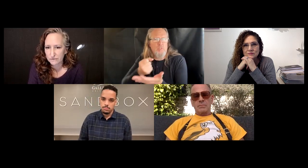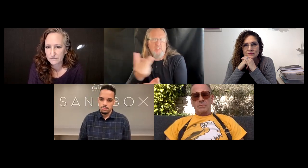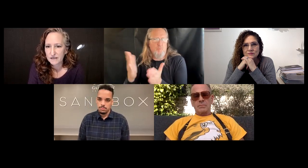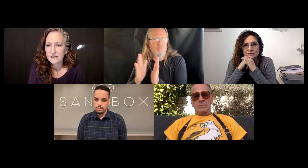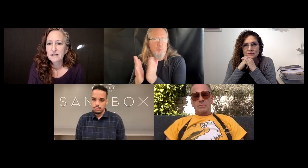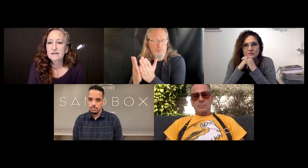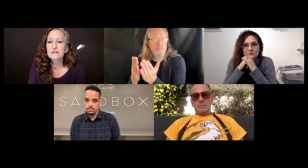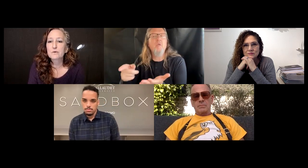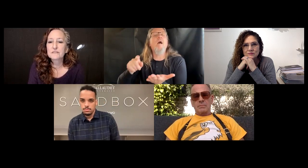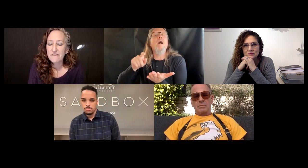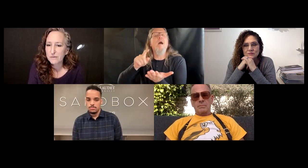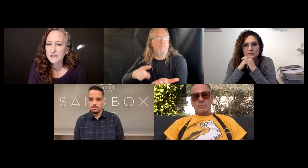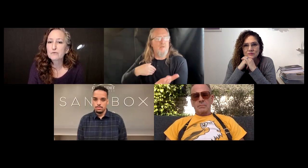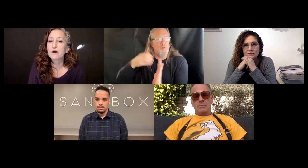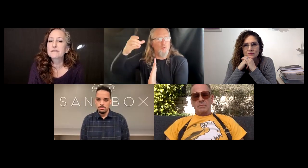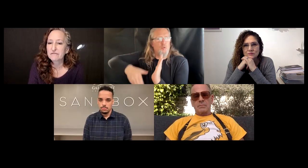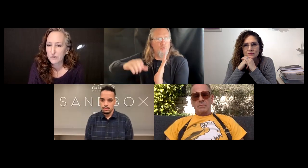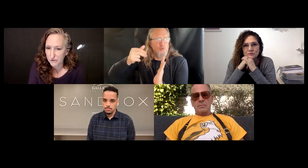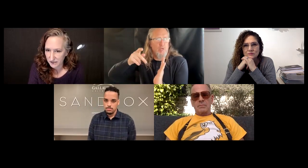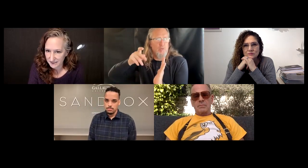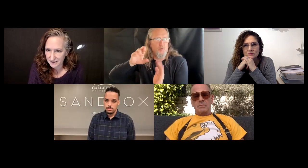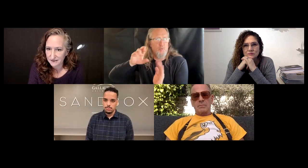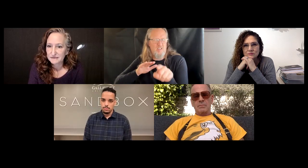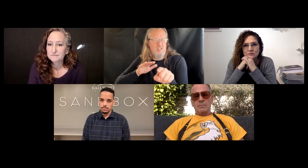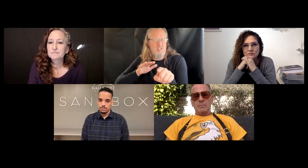There's a deaf woman who wrote several books, and she has a chapter on this.